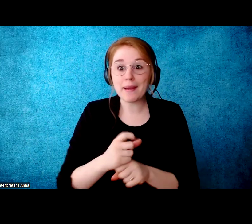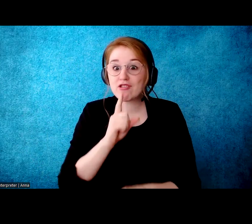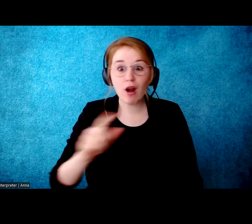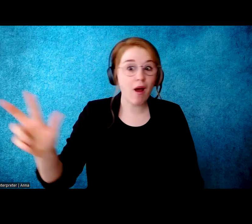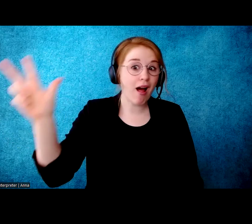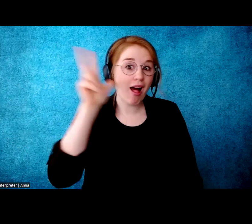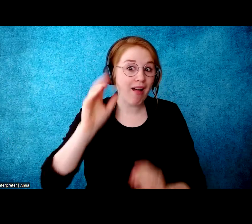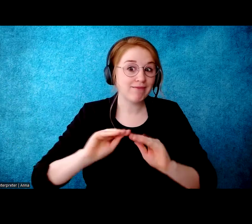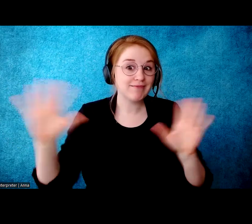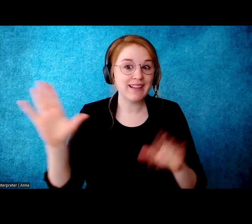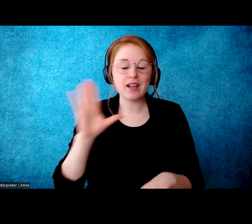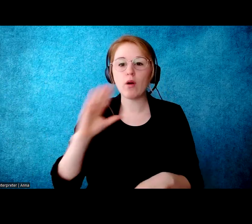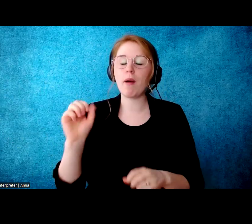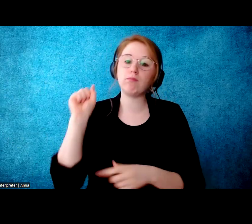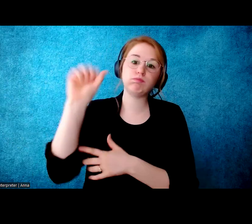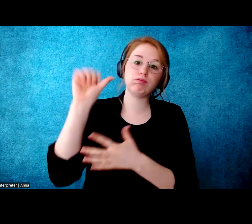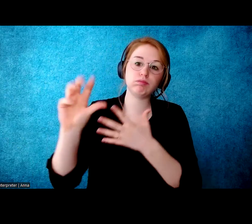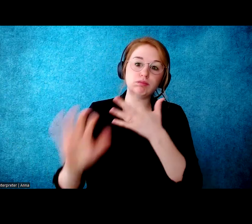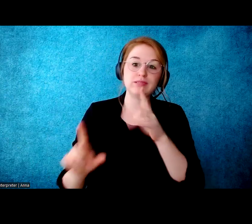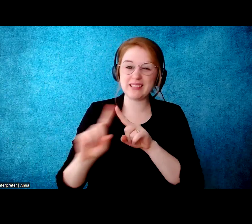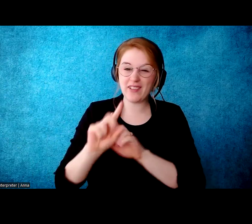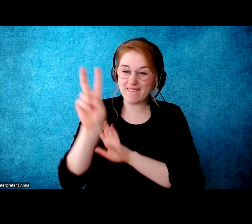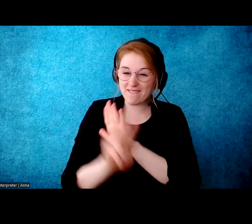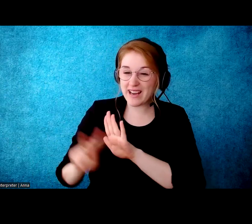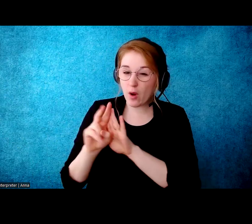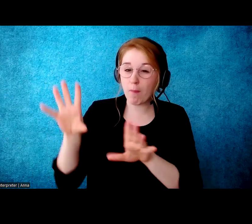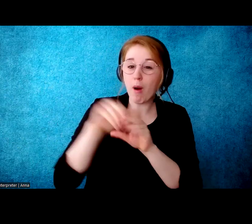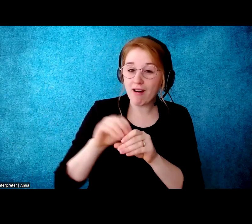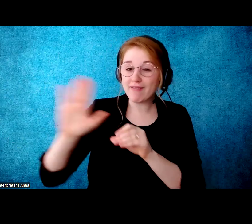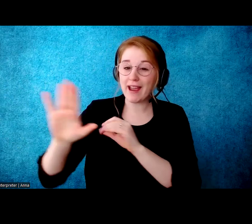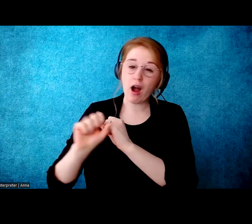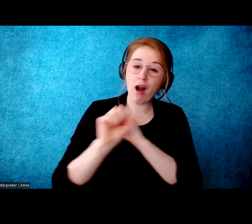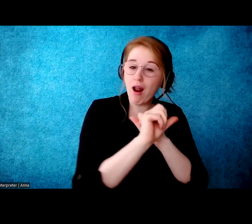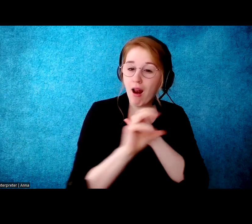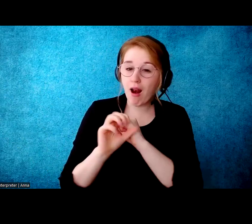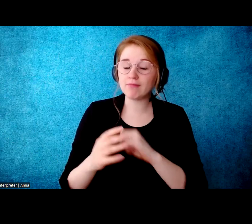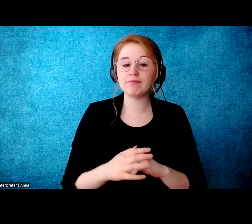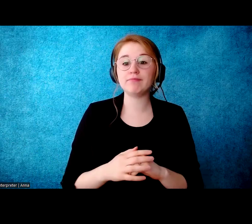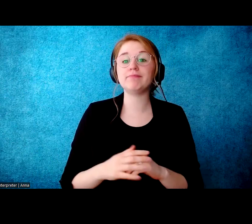since they'll be sharing a number of the videos that were part of the campaign. Then we'll go into a moderated discussion